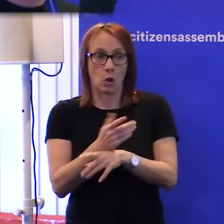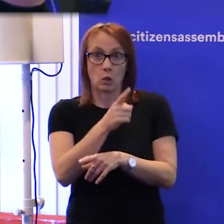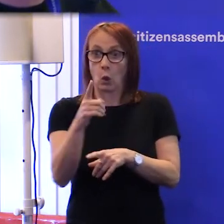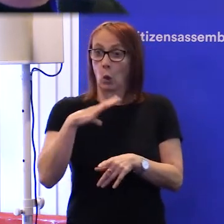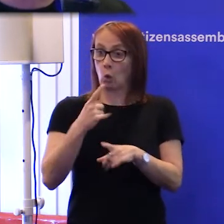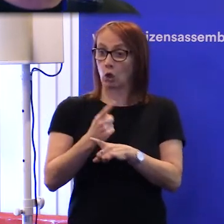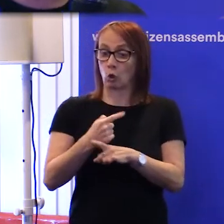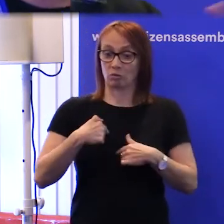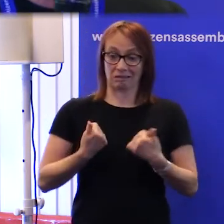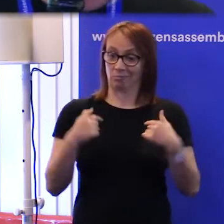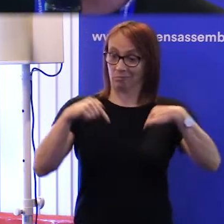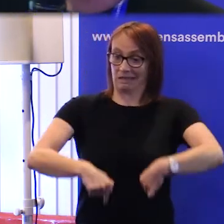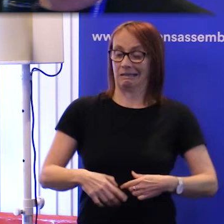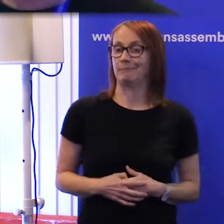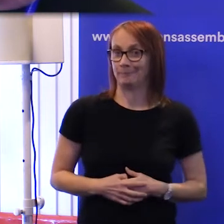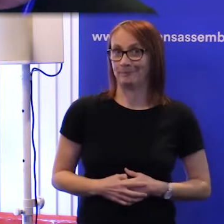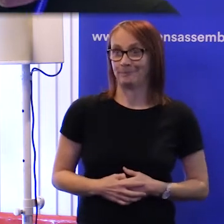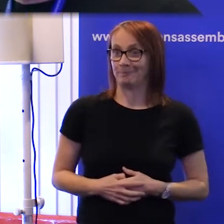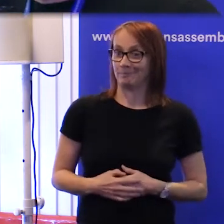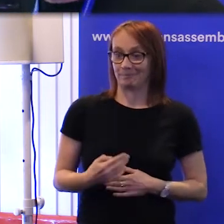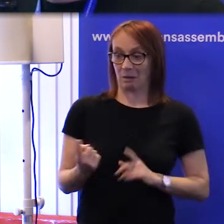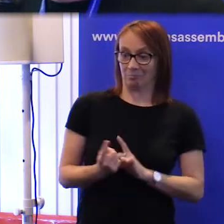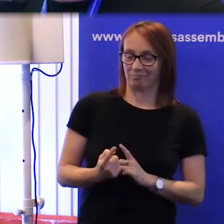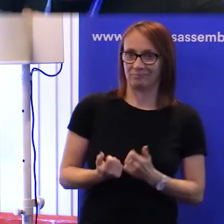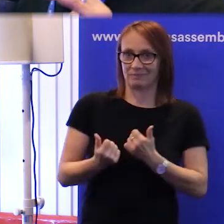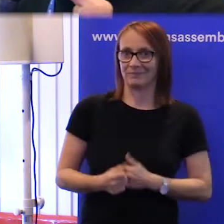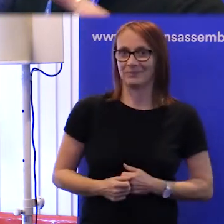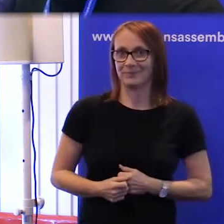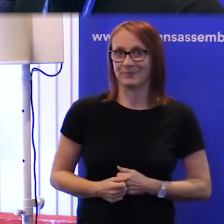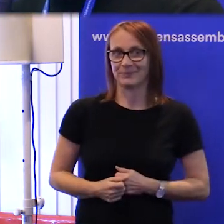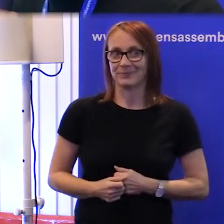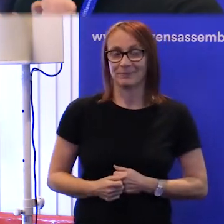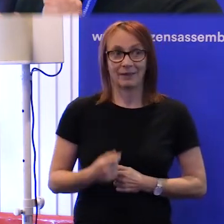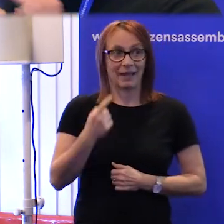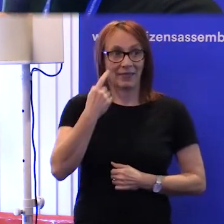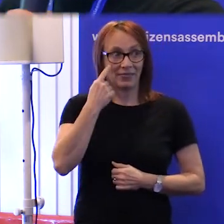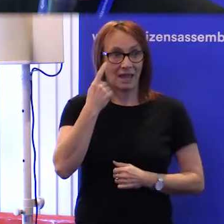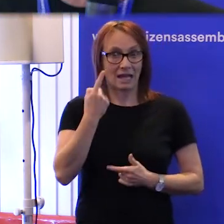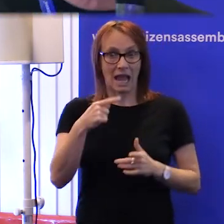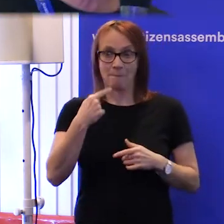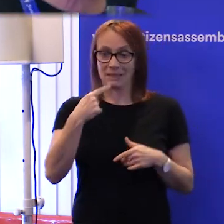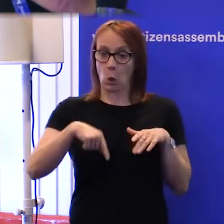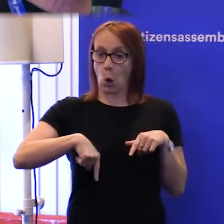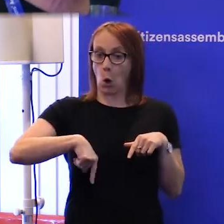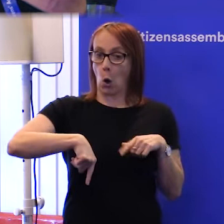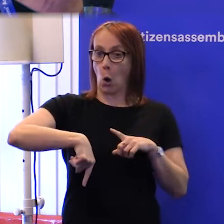to me I'll be around later on by all means come and see you hello so I think and that I'm being told that that's it I'm done